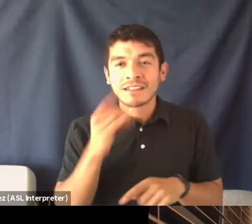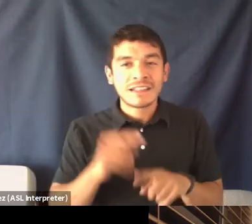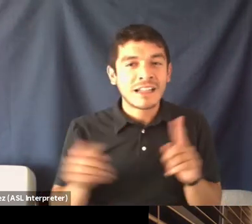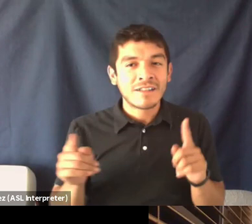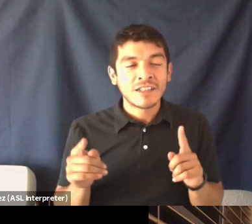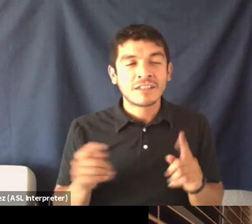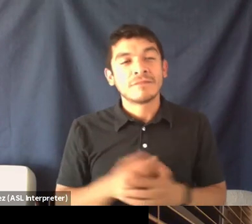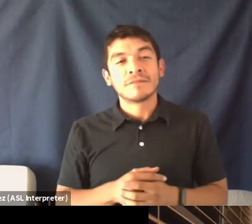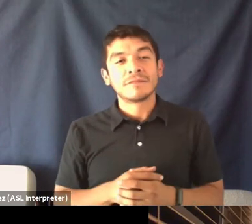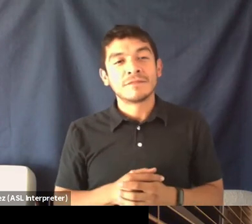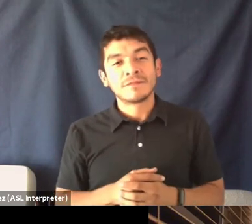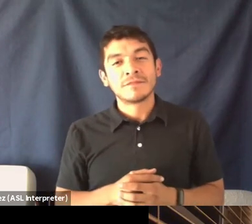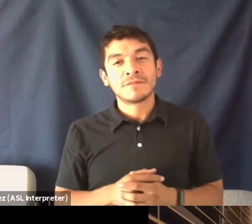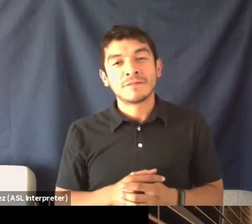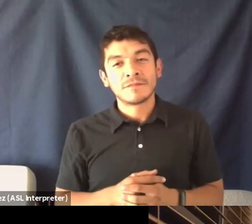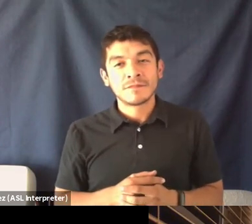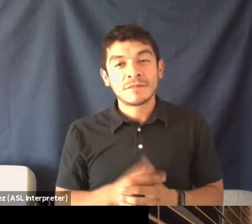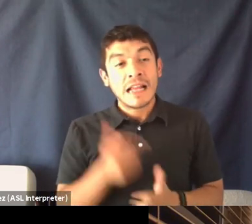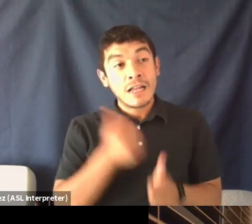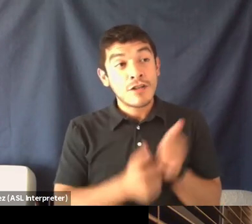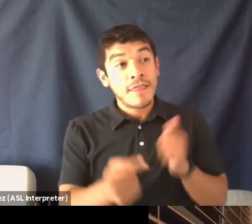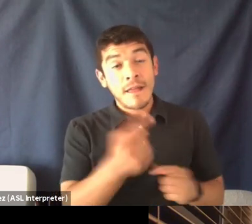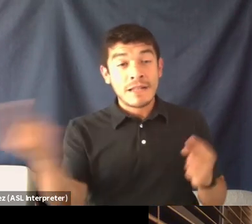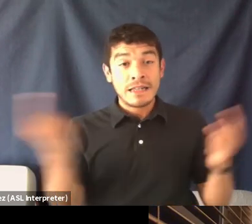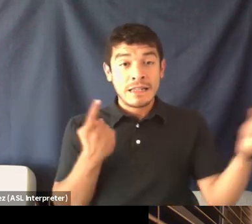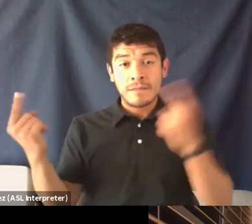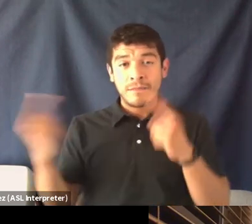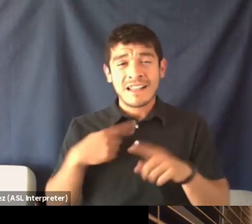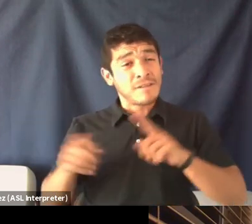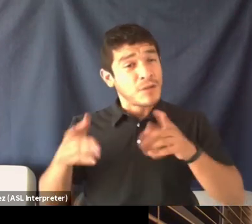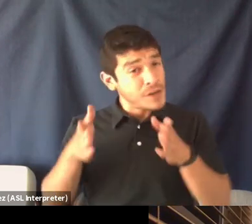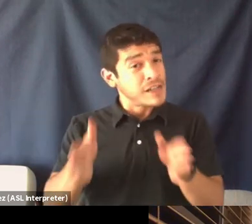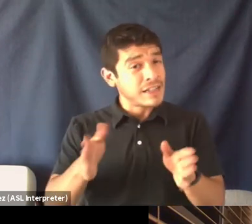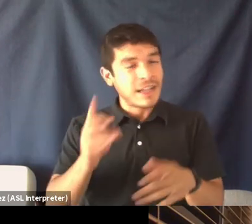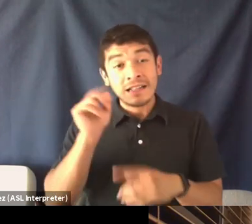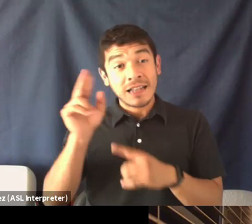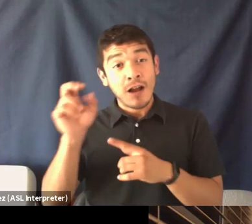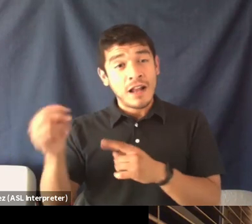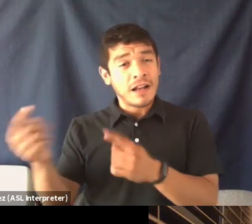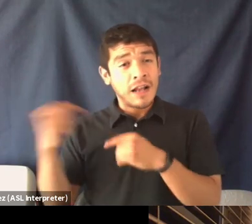Well, each of them came to the project in different ways. Darren came to the project.